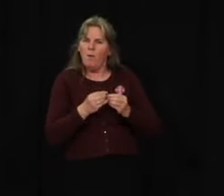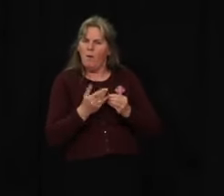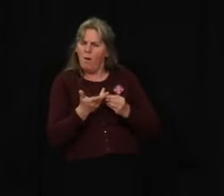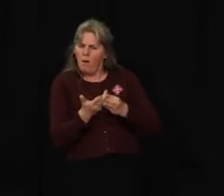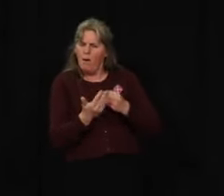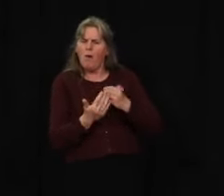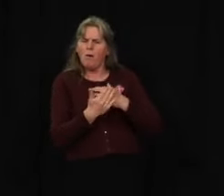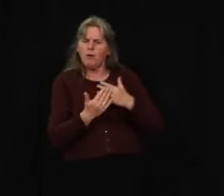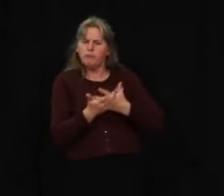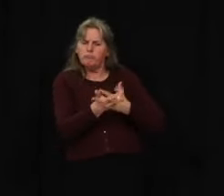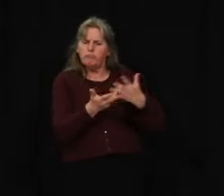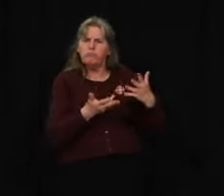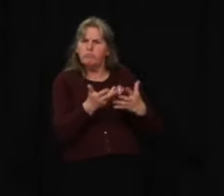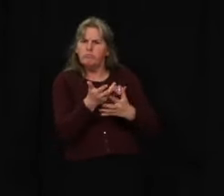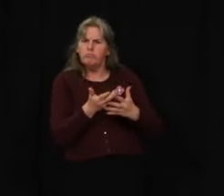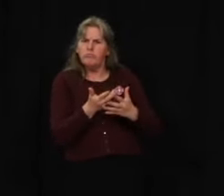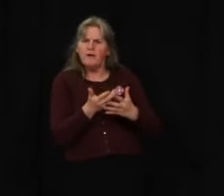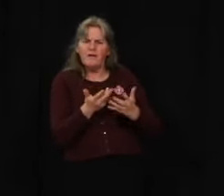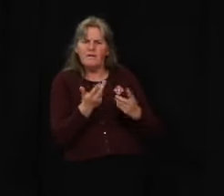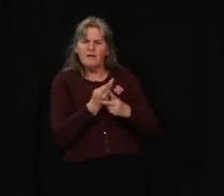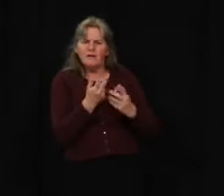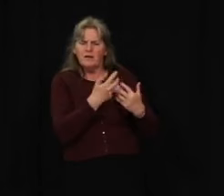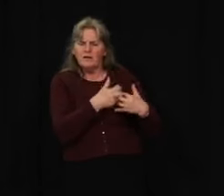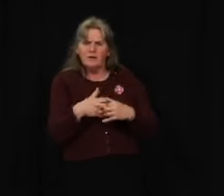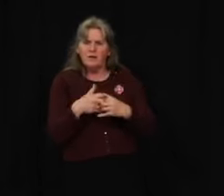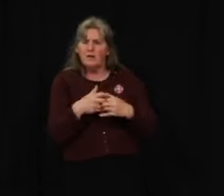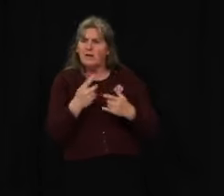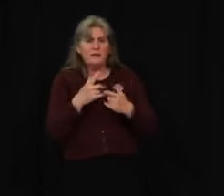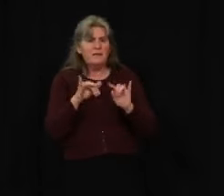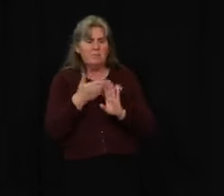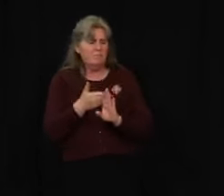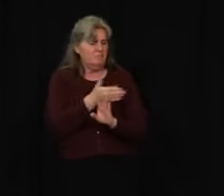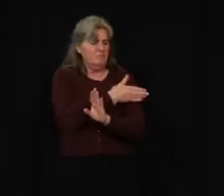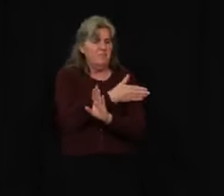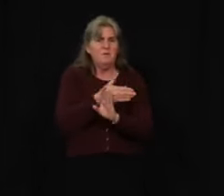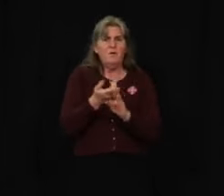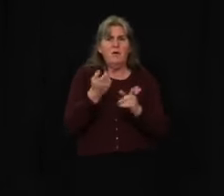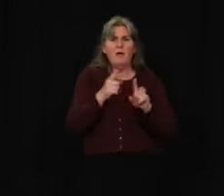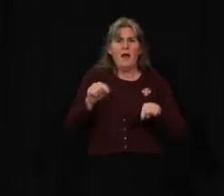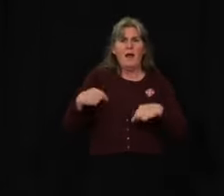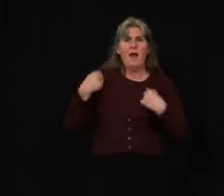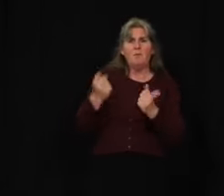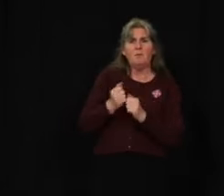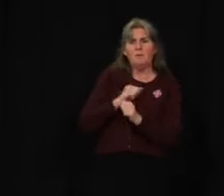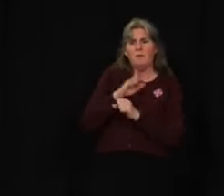moving based upon the best scientific and public health information possible as we move